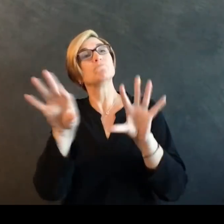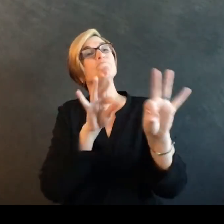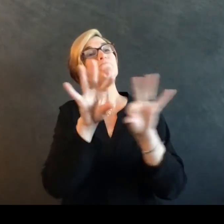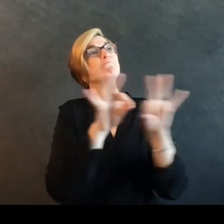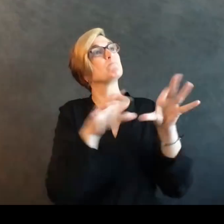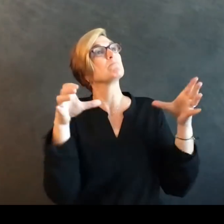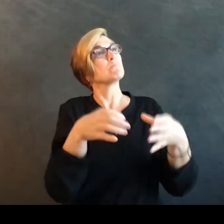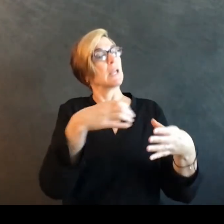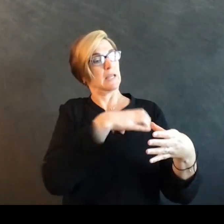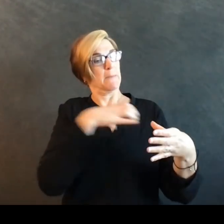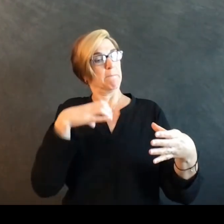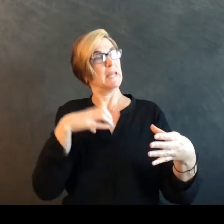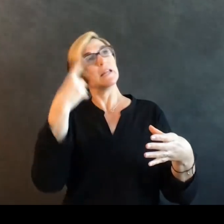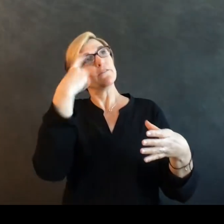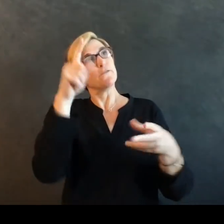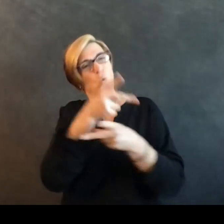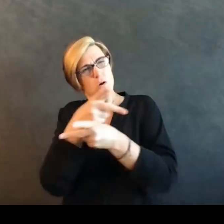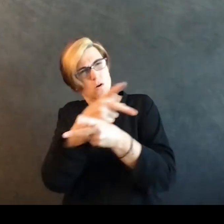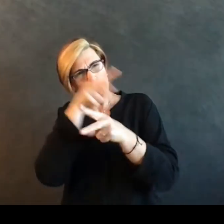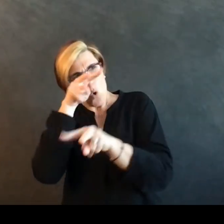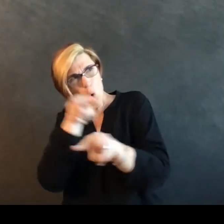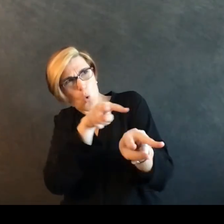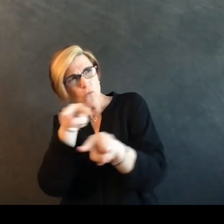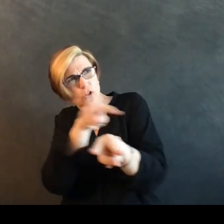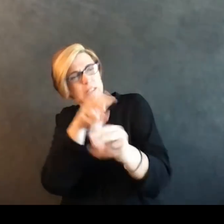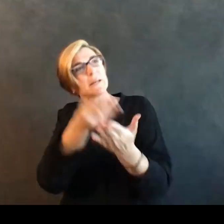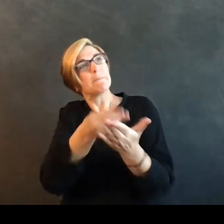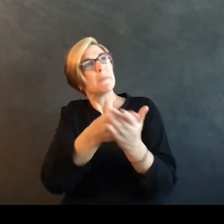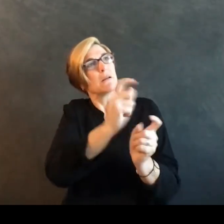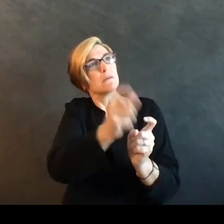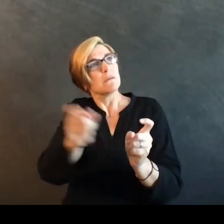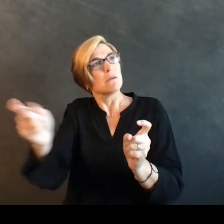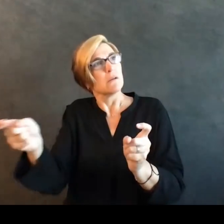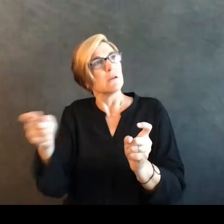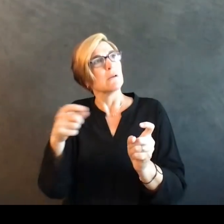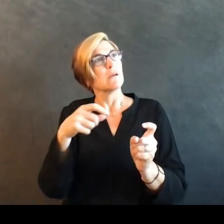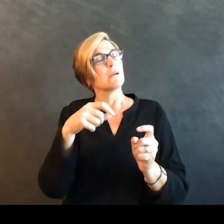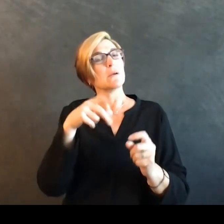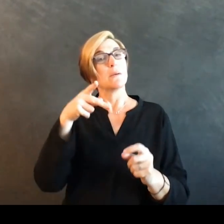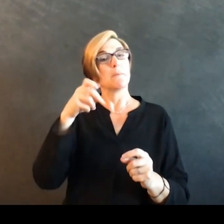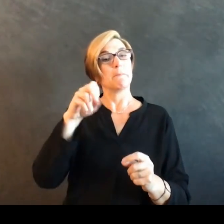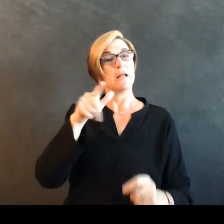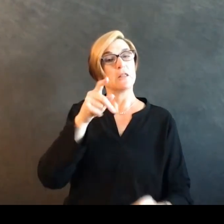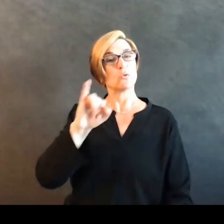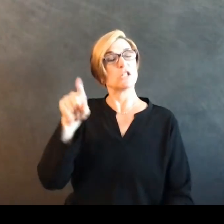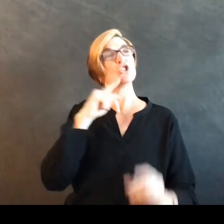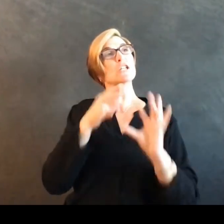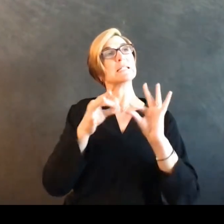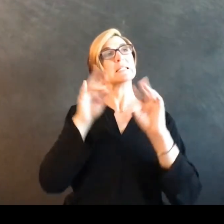funds and she says she wants to make sure that those funds are wisely and efficiently spent do you think that's what committee is something that's